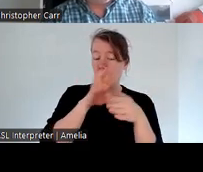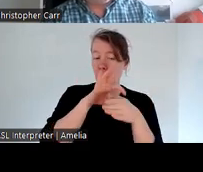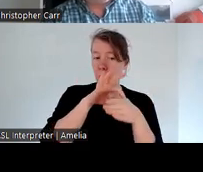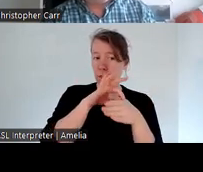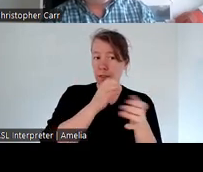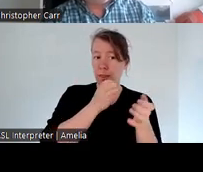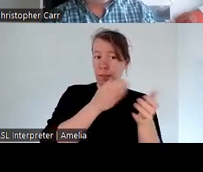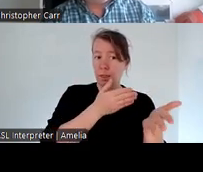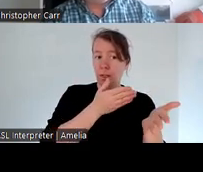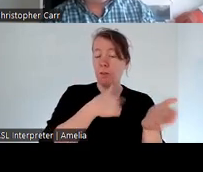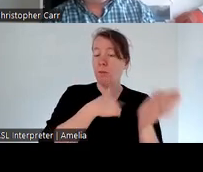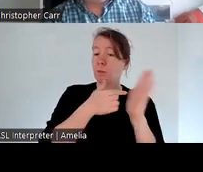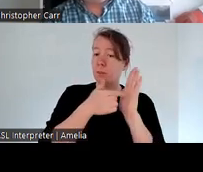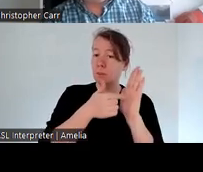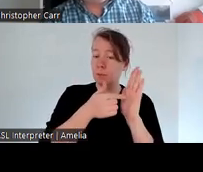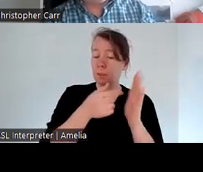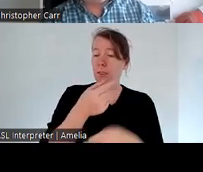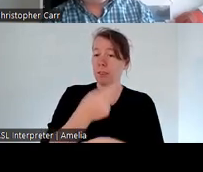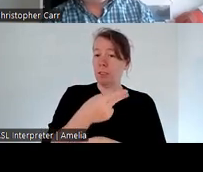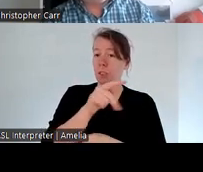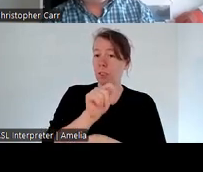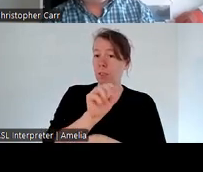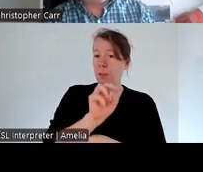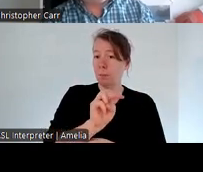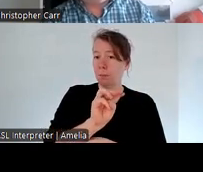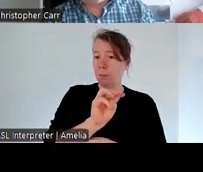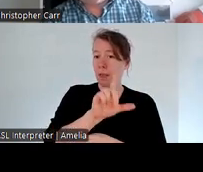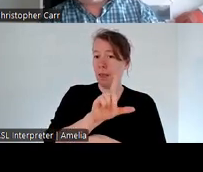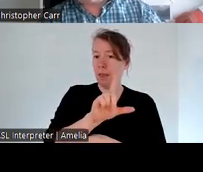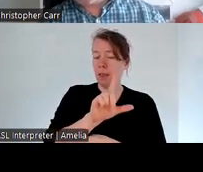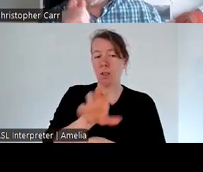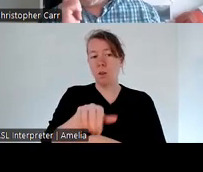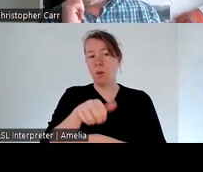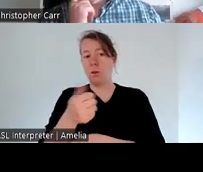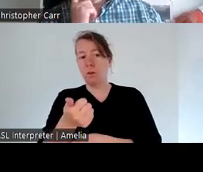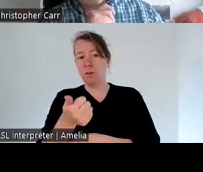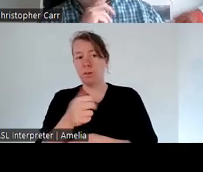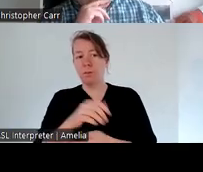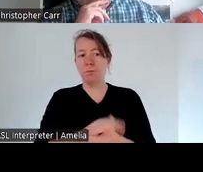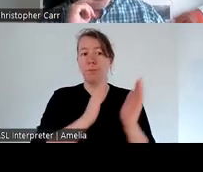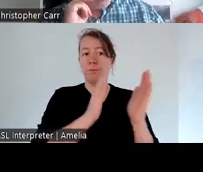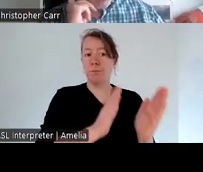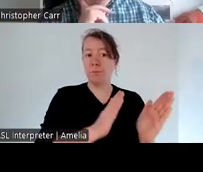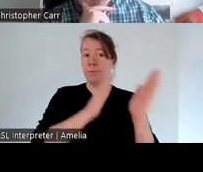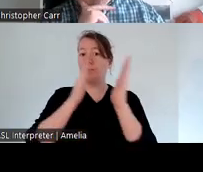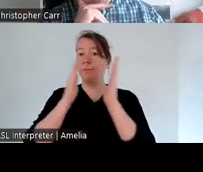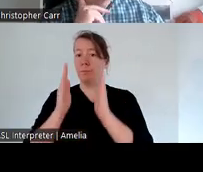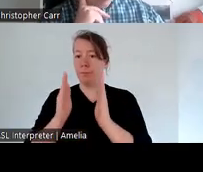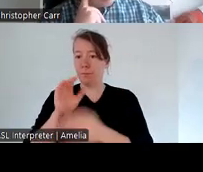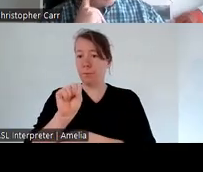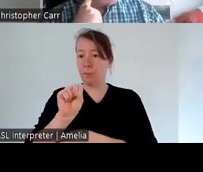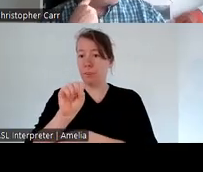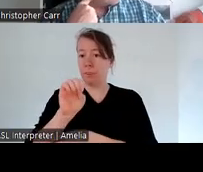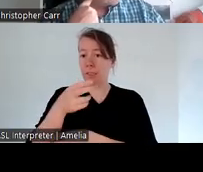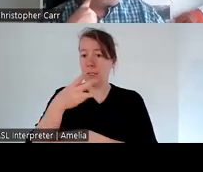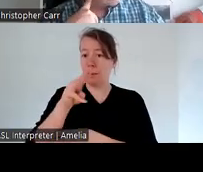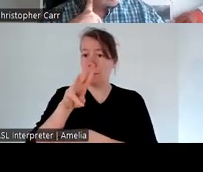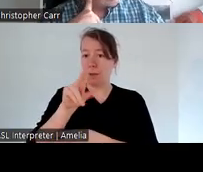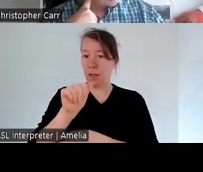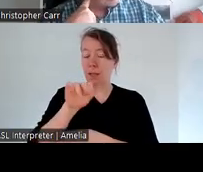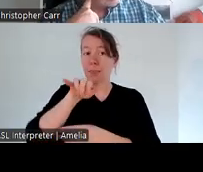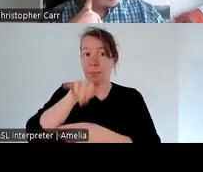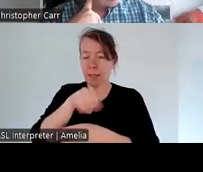i.e. the HTML alt attribute, right? And then in schema.org, which is actually the metadata